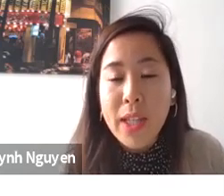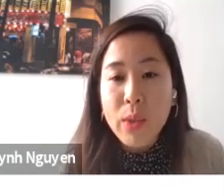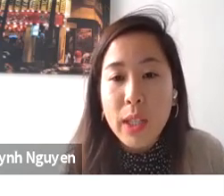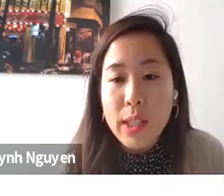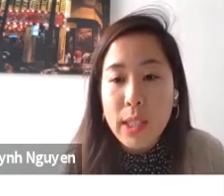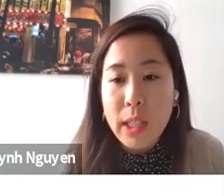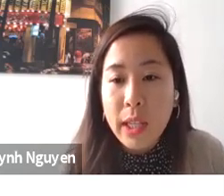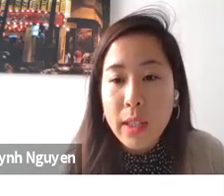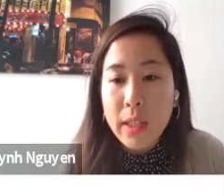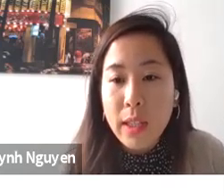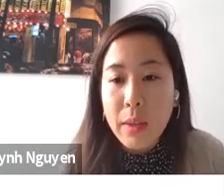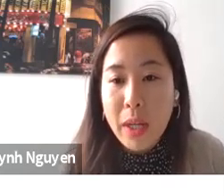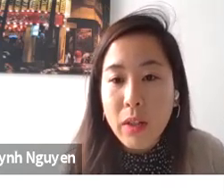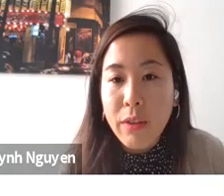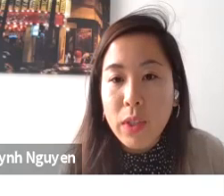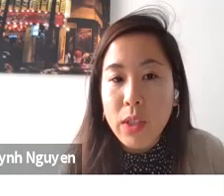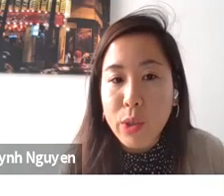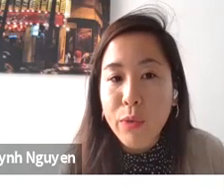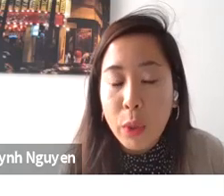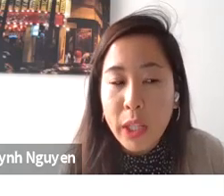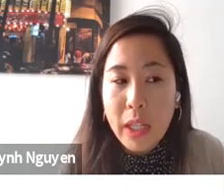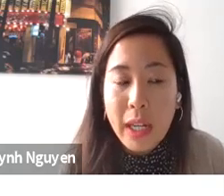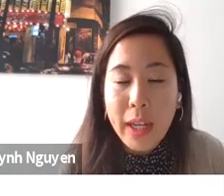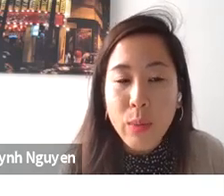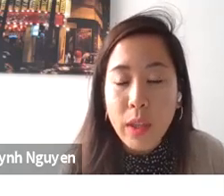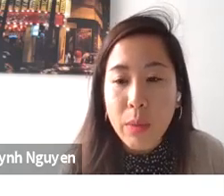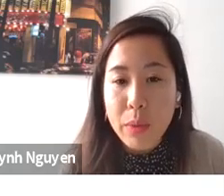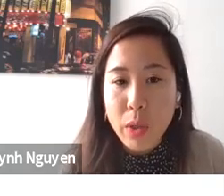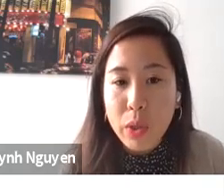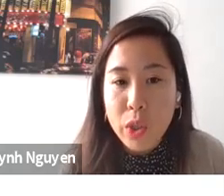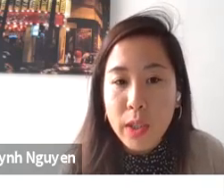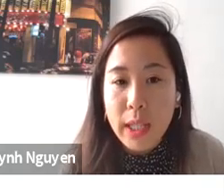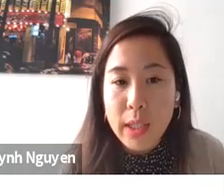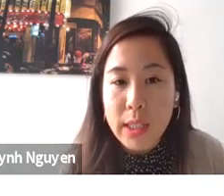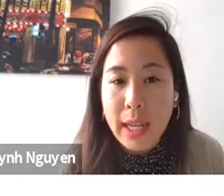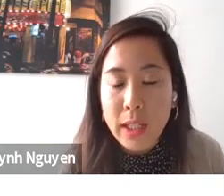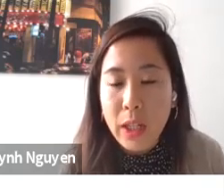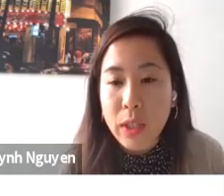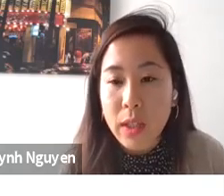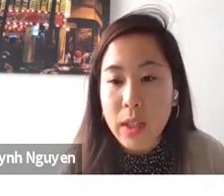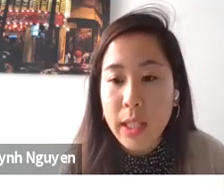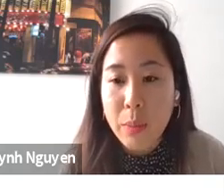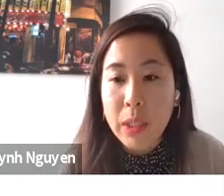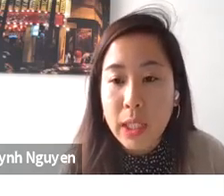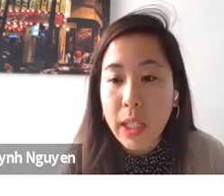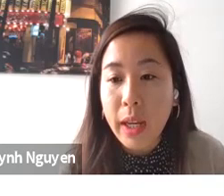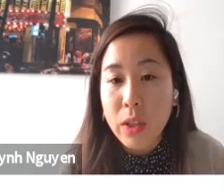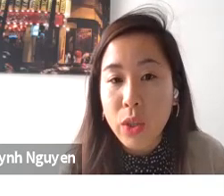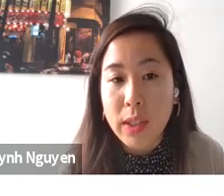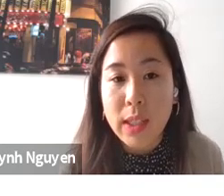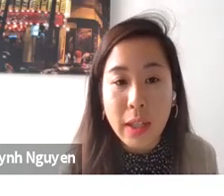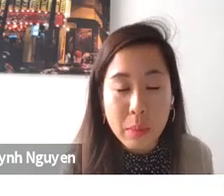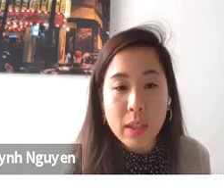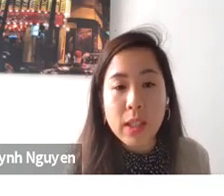As you can see, the paragraph is also fully in line with the approach that is lined out in the CRPD and the Joint Statement